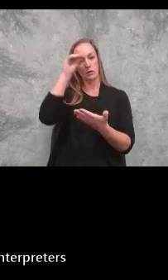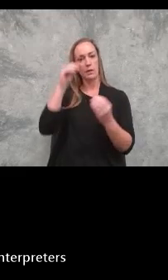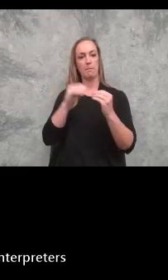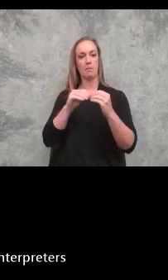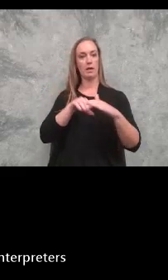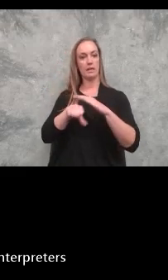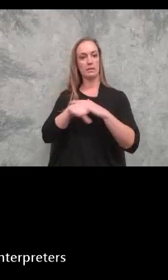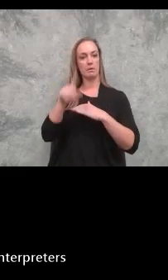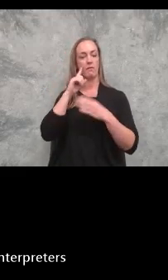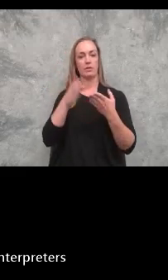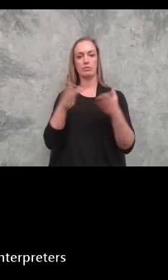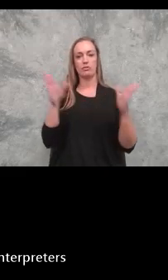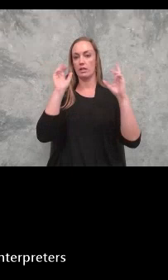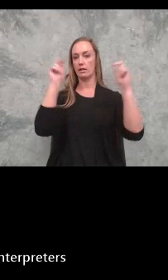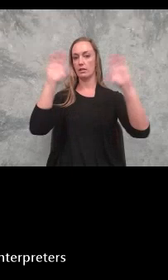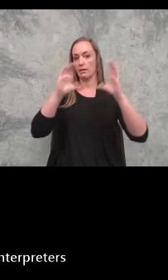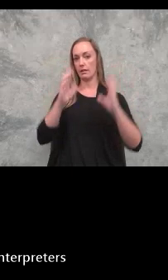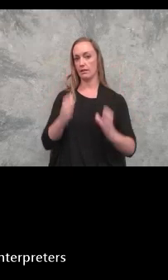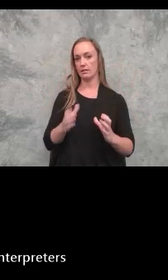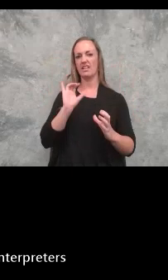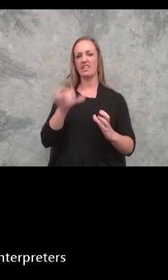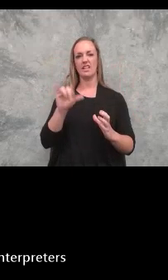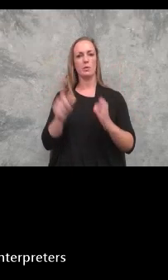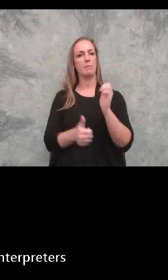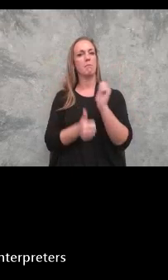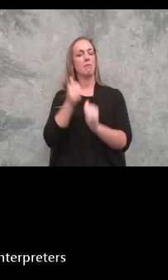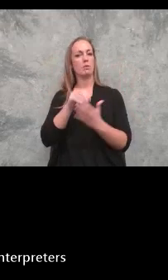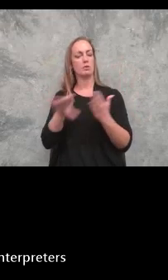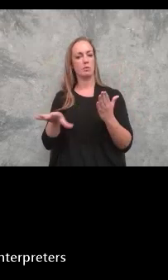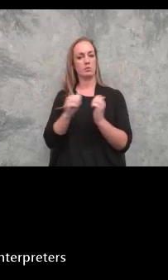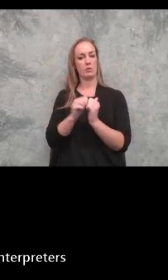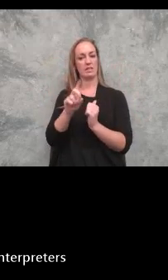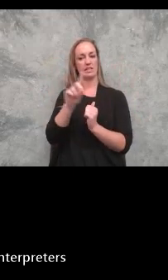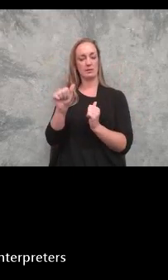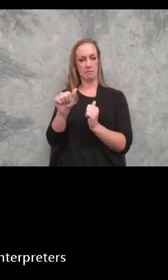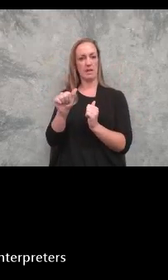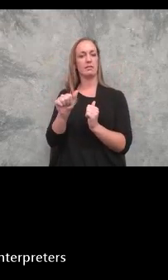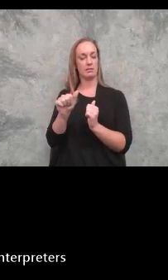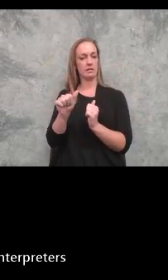education classes, which is where most students with disabilities spend a large portion of their